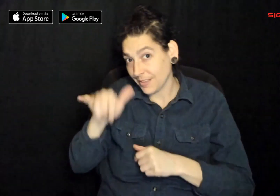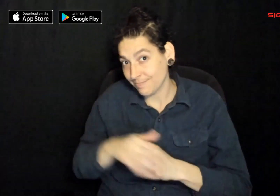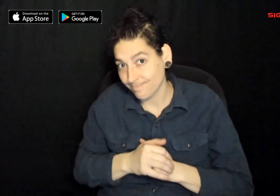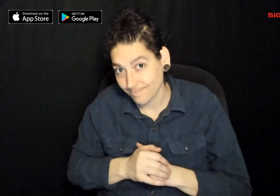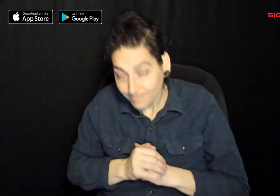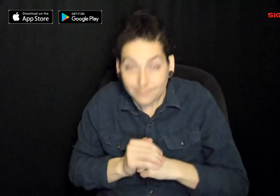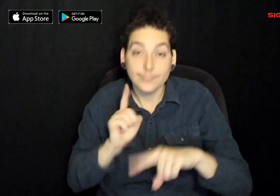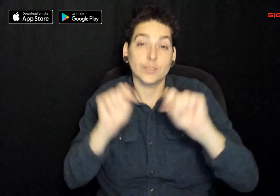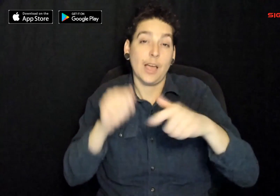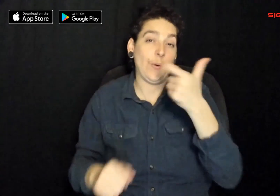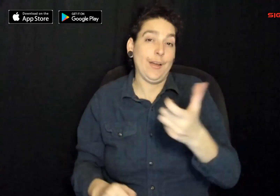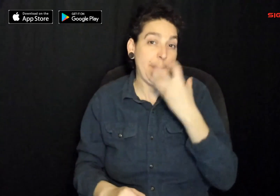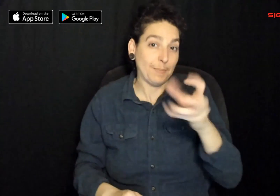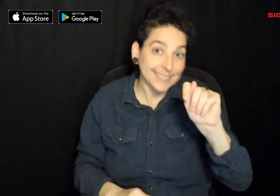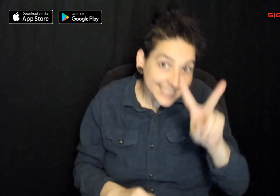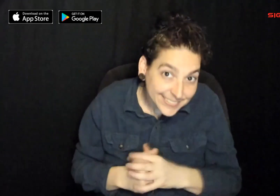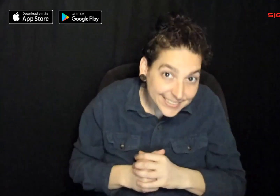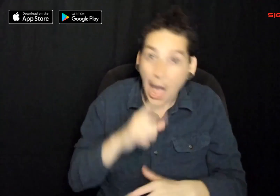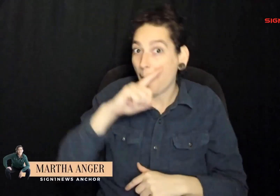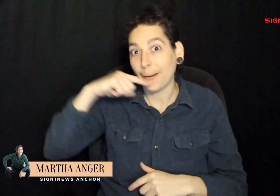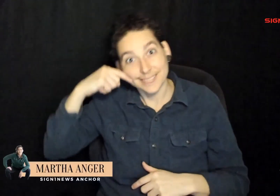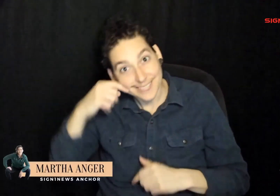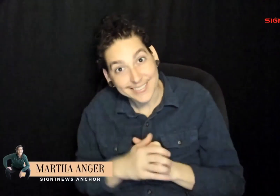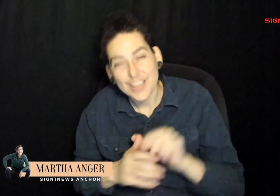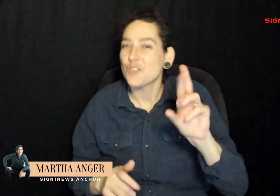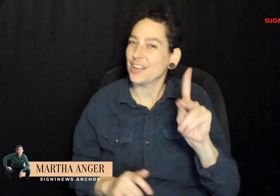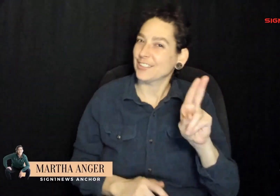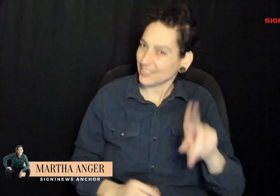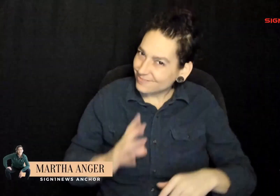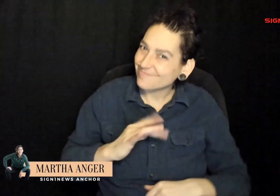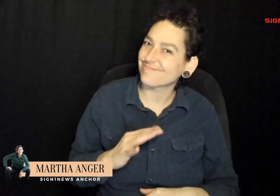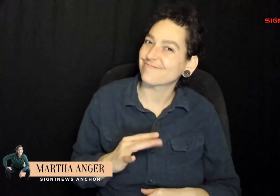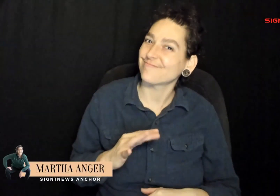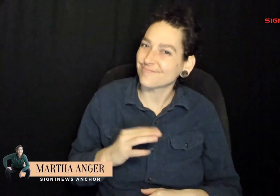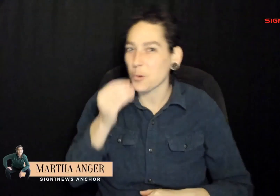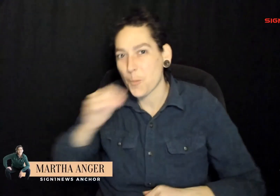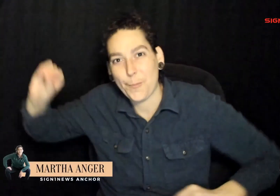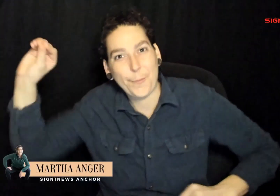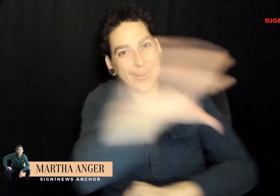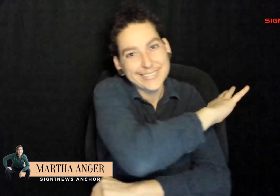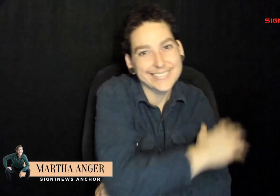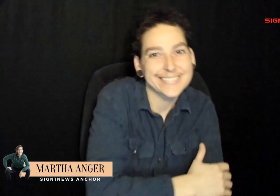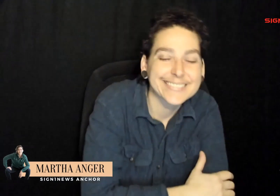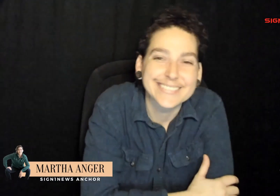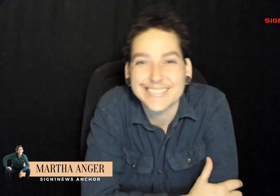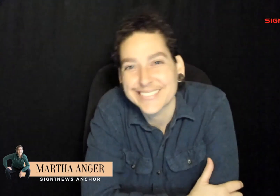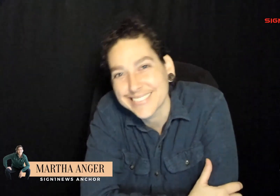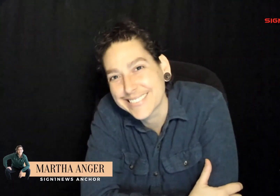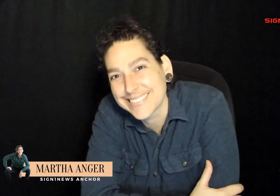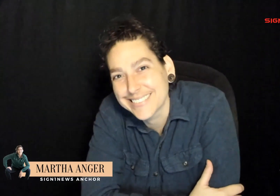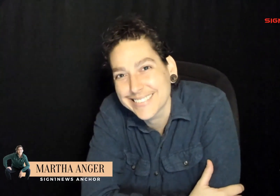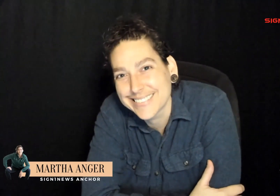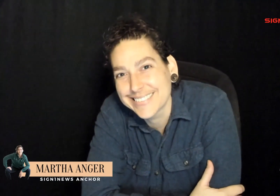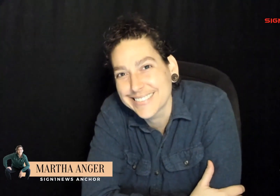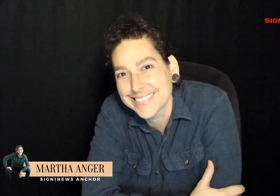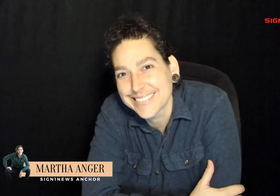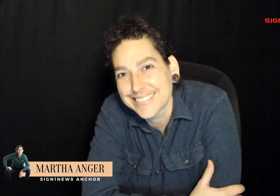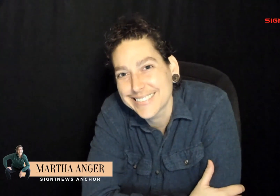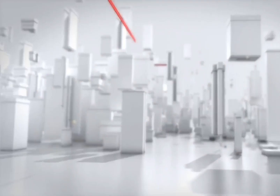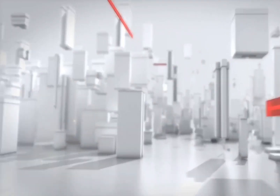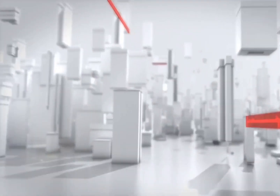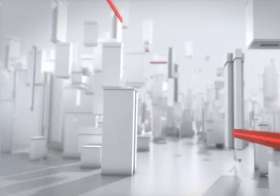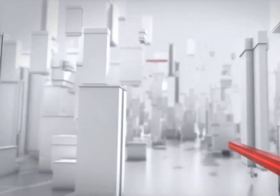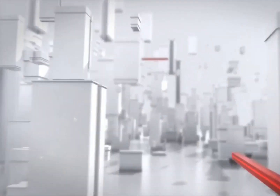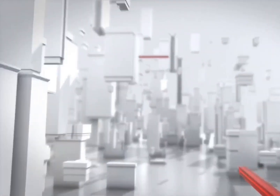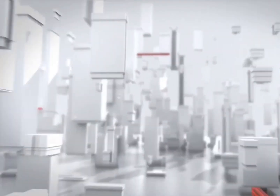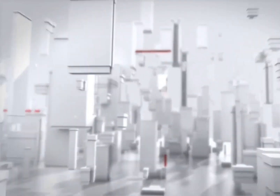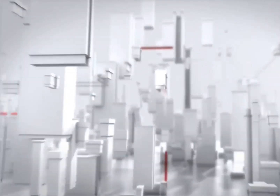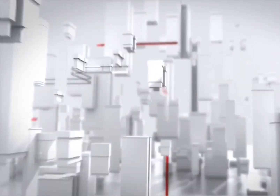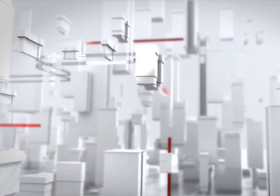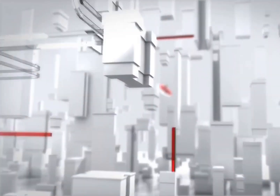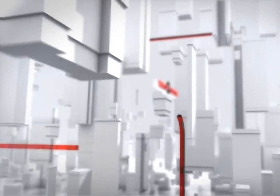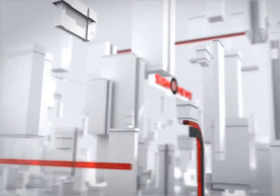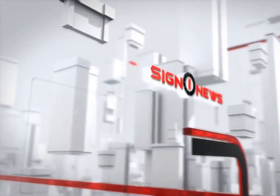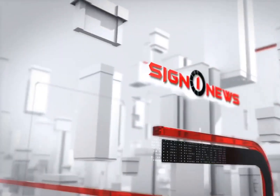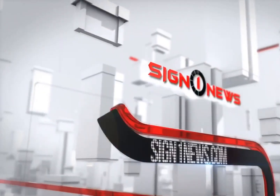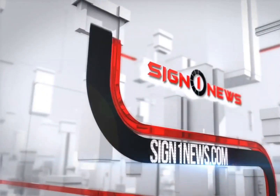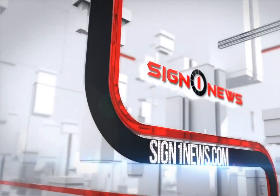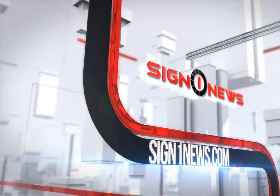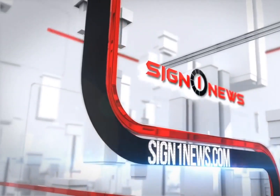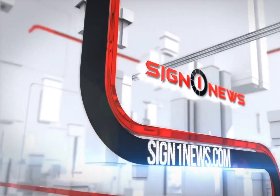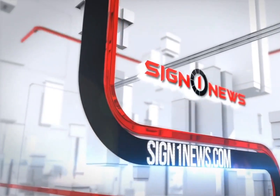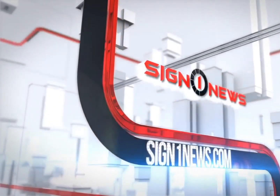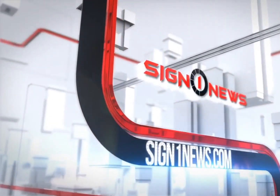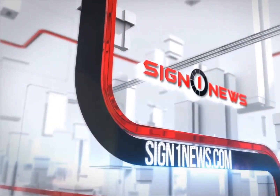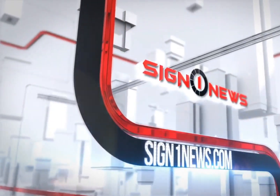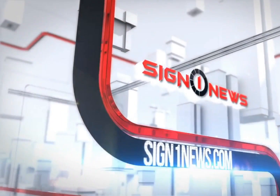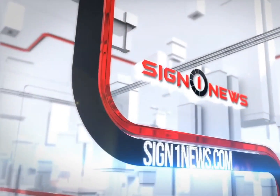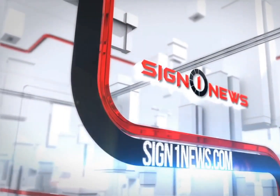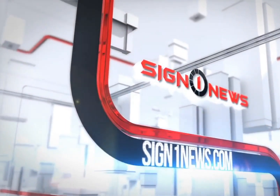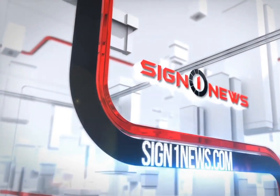or Google play store on your smart phone and you can also watch on Apple TV Amazon and Roku